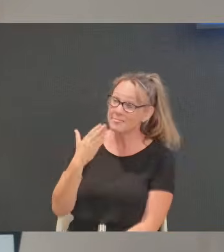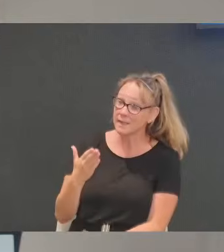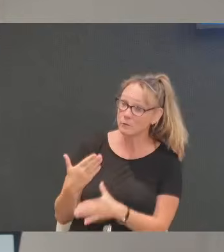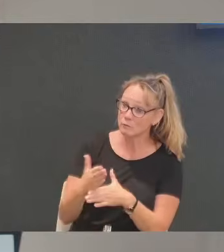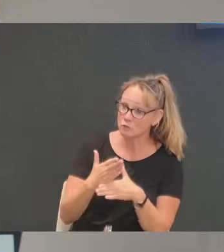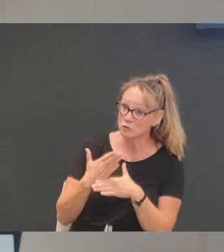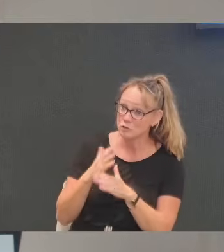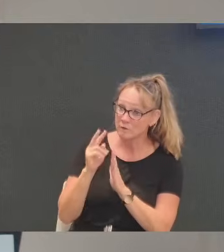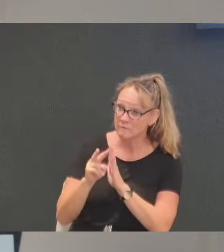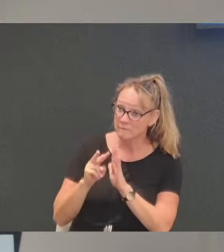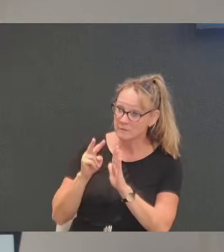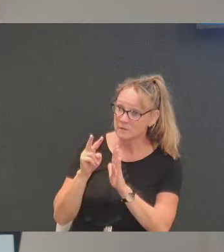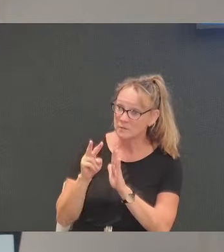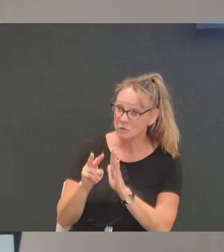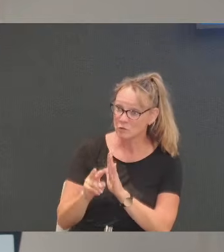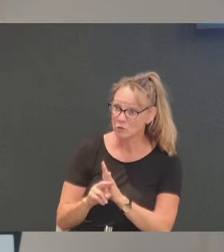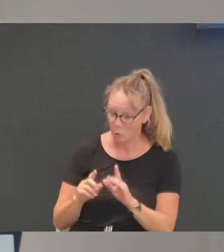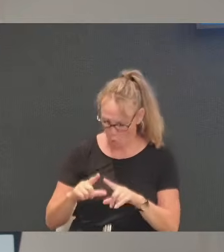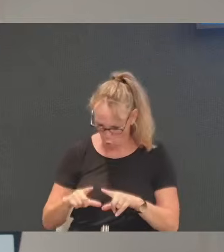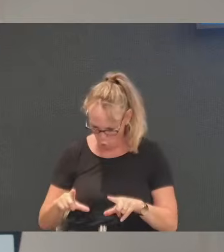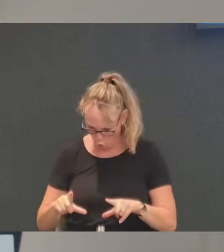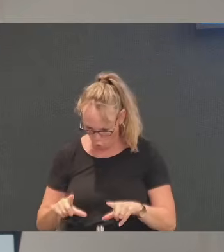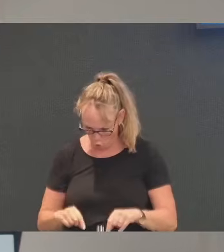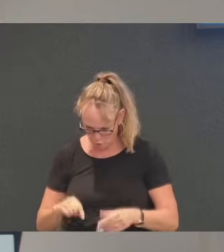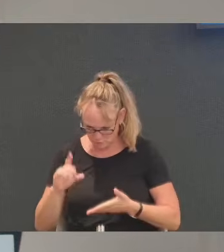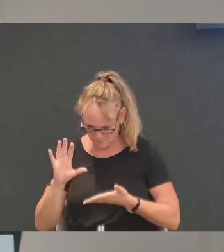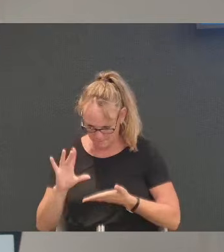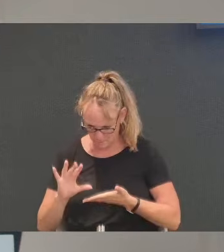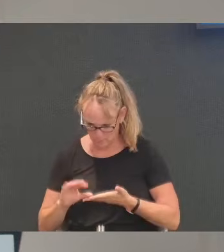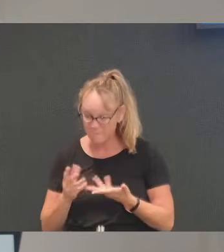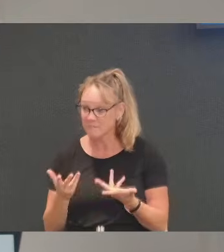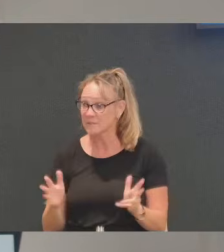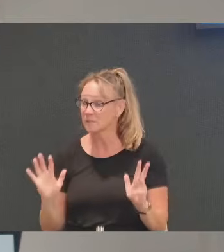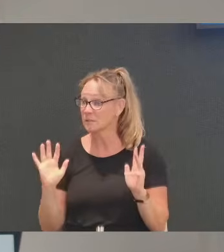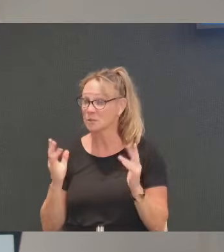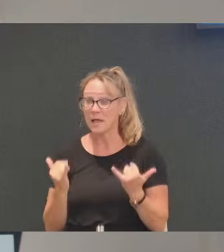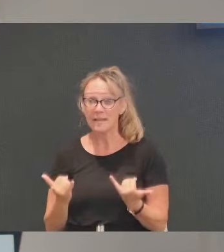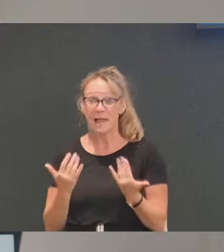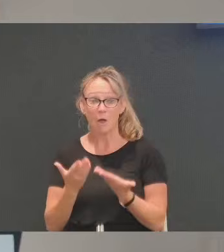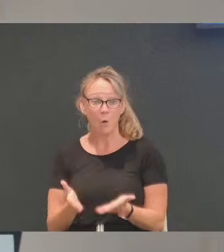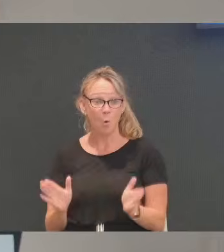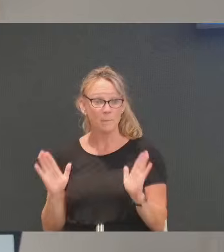we don't have any more cards as I said. Uh, but I'm going to open it up for my colleagues to say